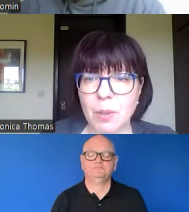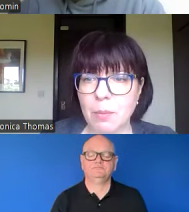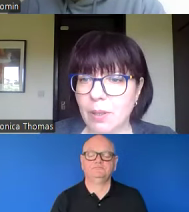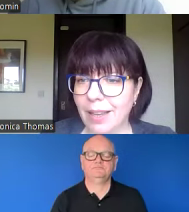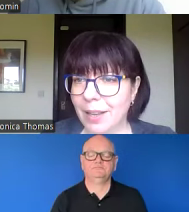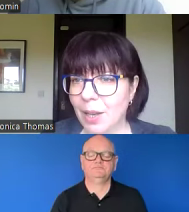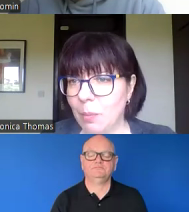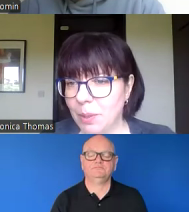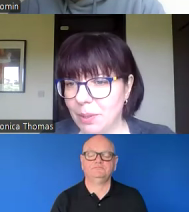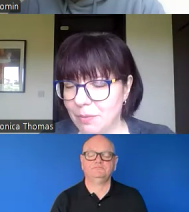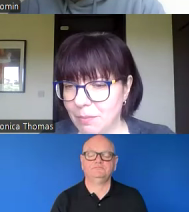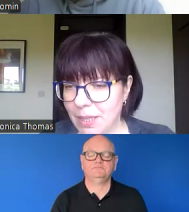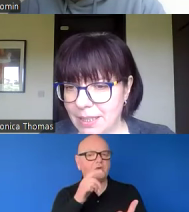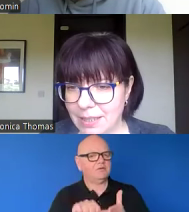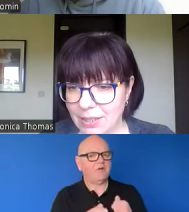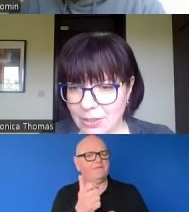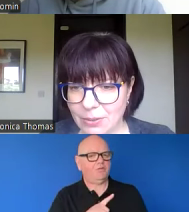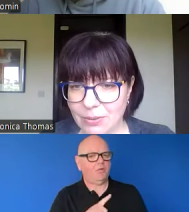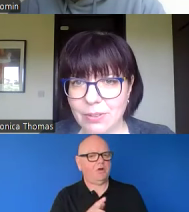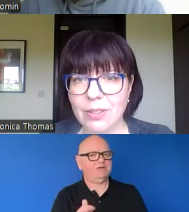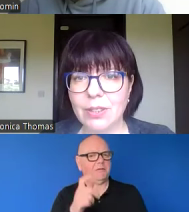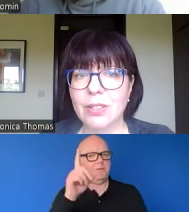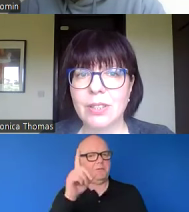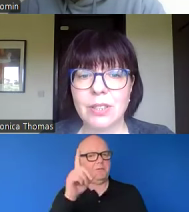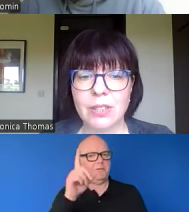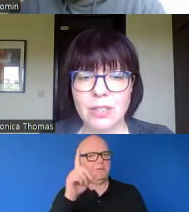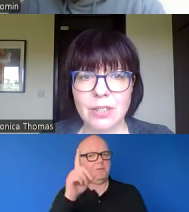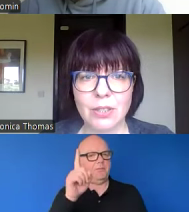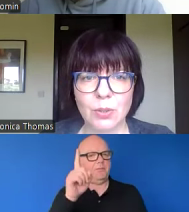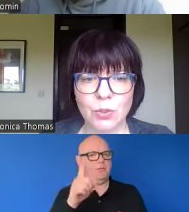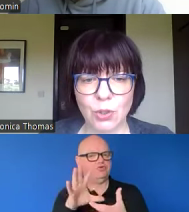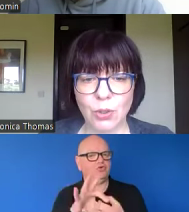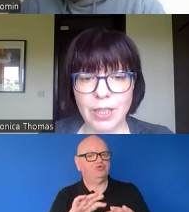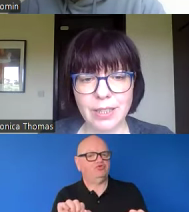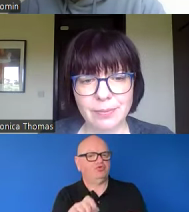Give people a couple of minutes to join.